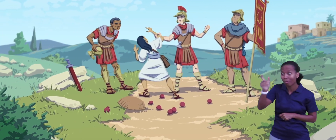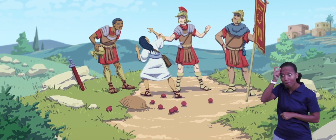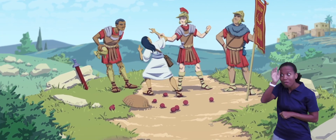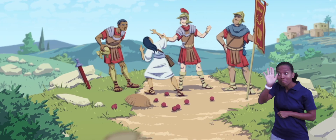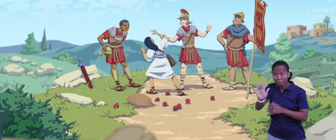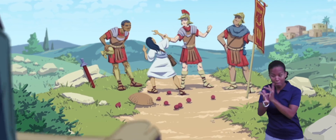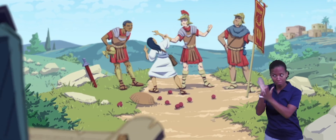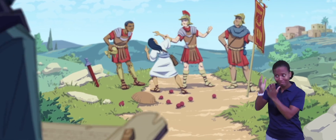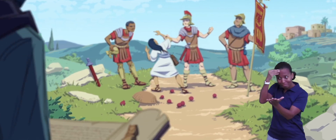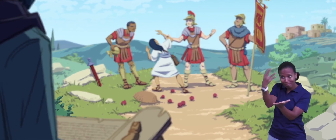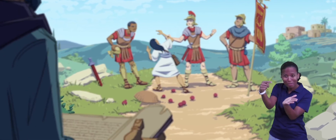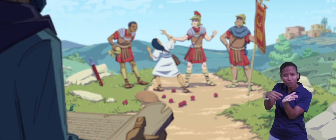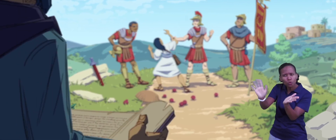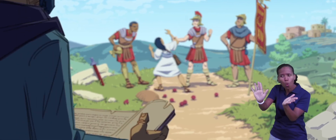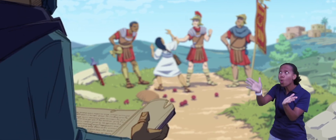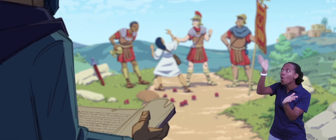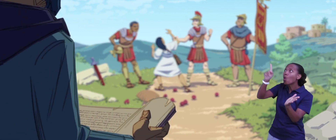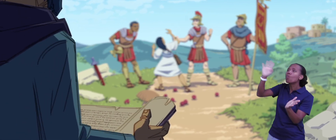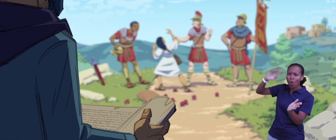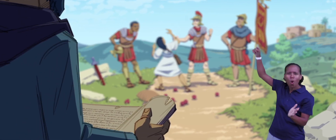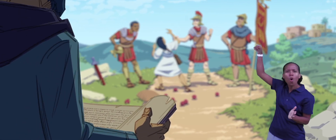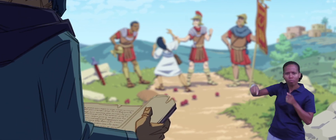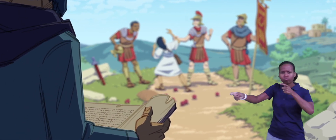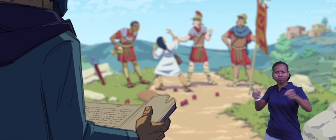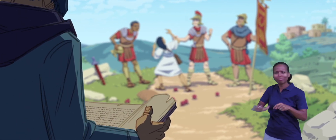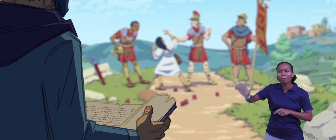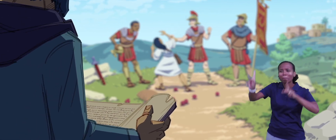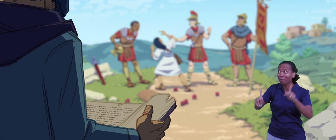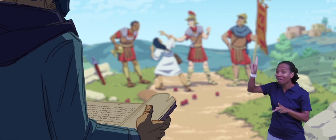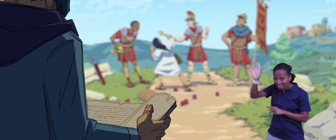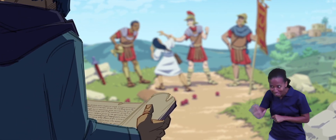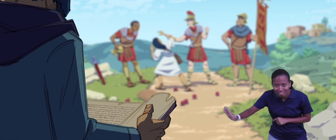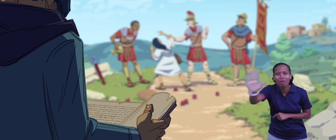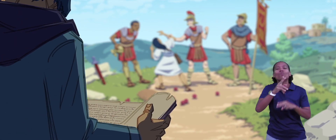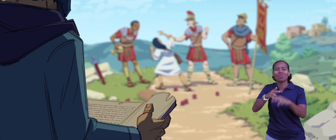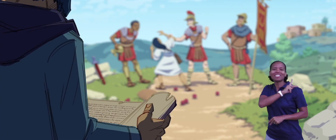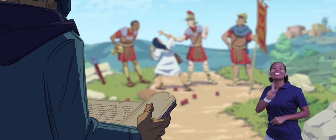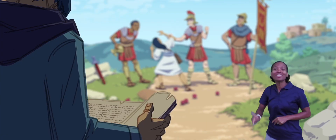But their Scriptures promised that, one day, their God would come to rule his people as king.